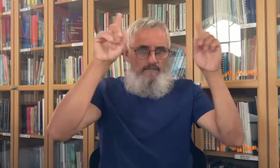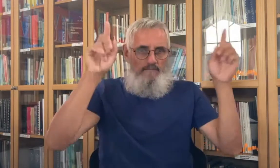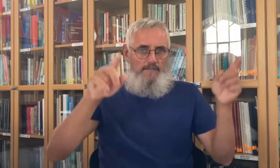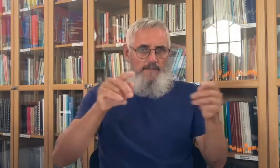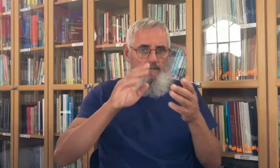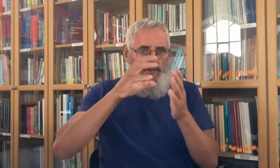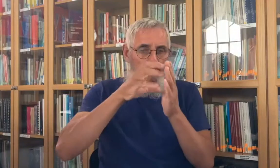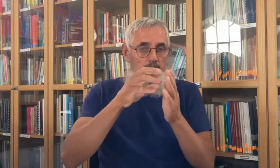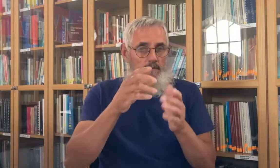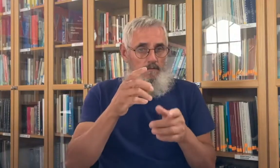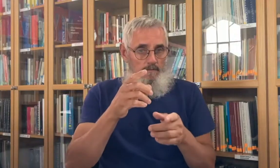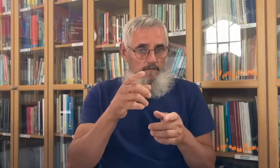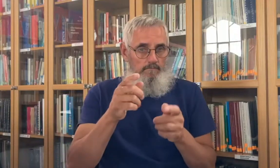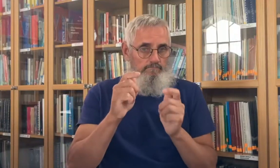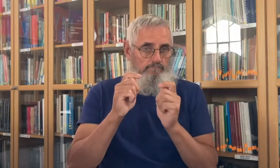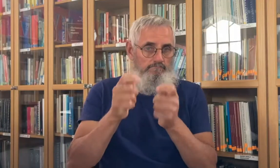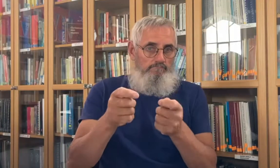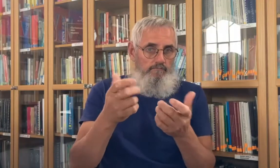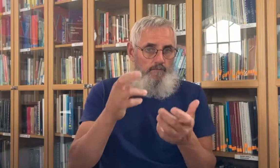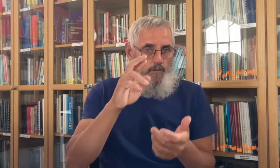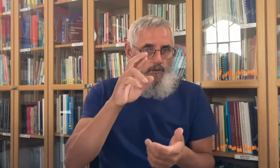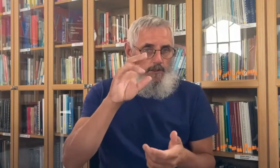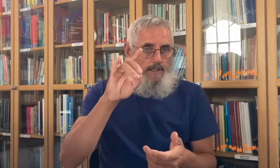We had no idea, until told by a researcher,